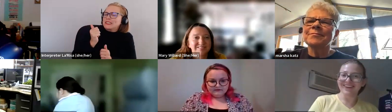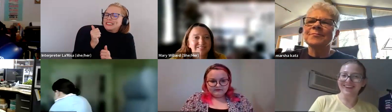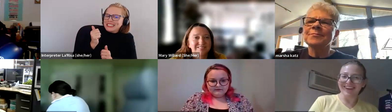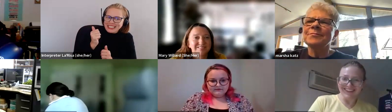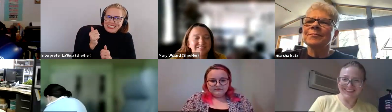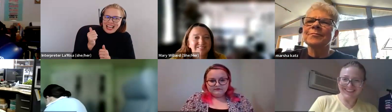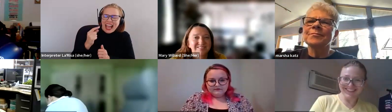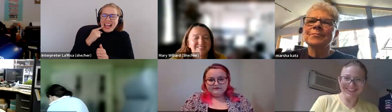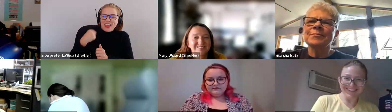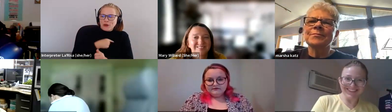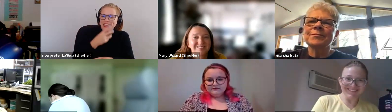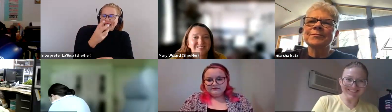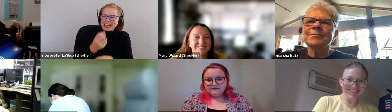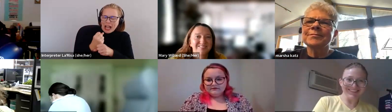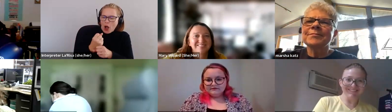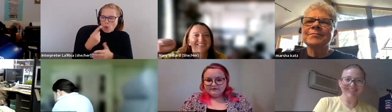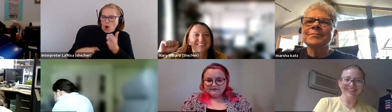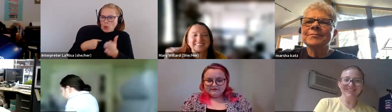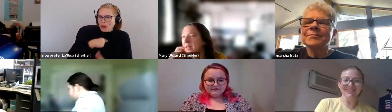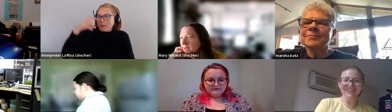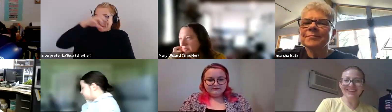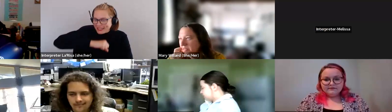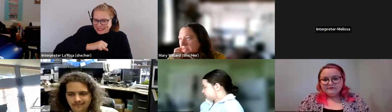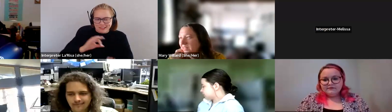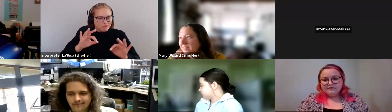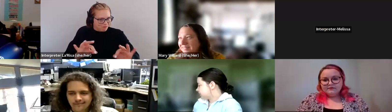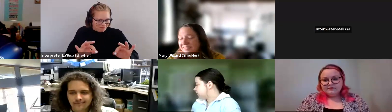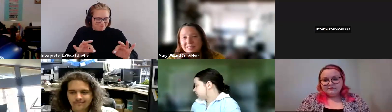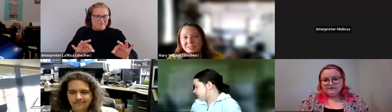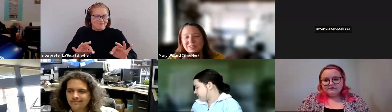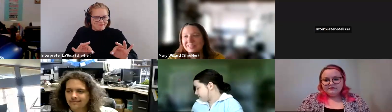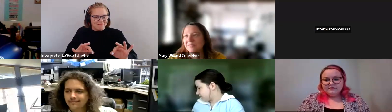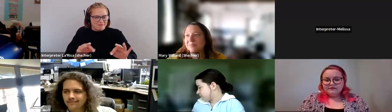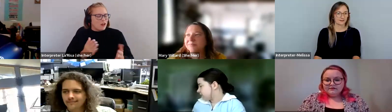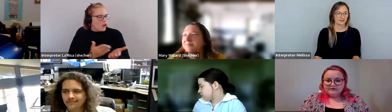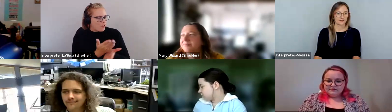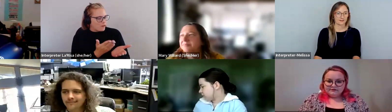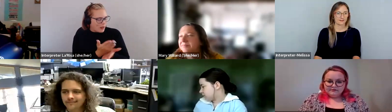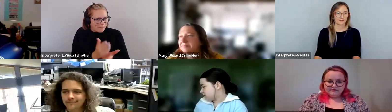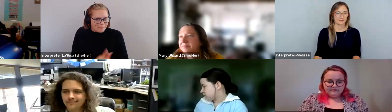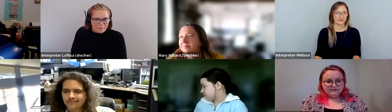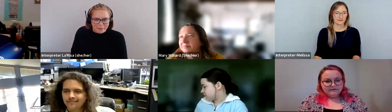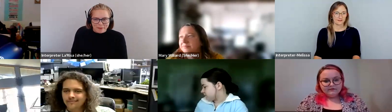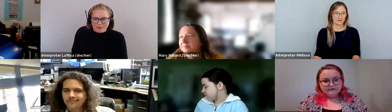: I use they/them pronouns. Did it work this time? Mostly. We got the part that we missed, so I am glad for